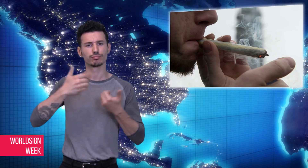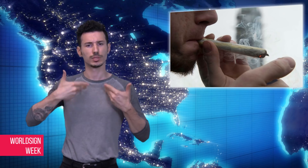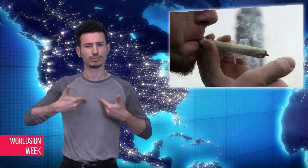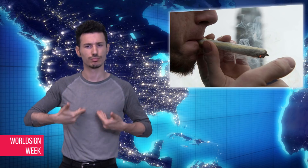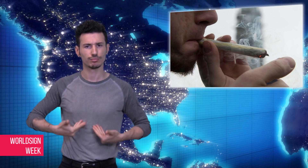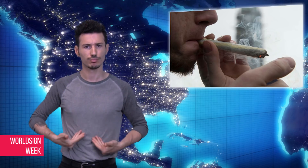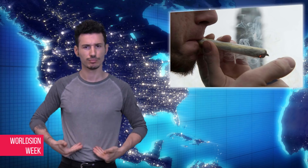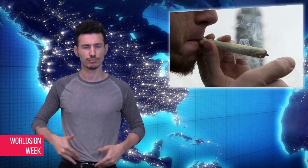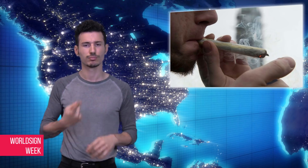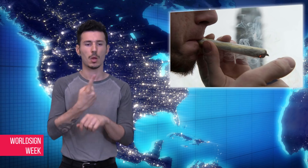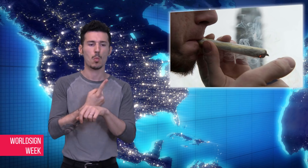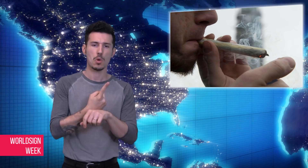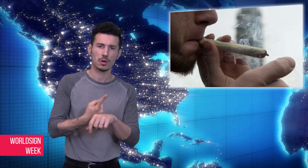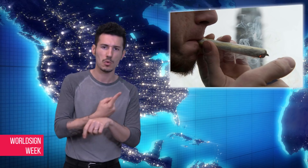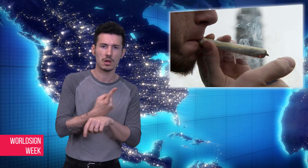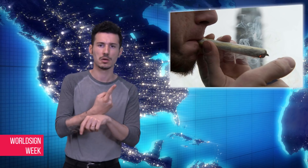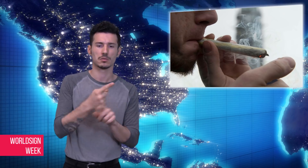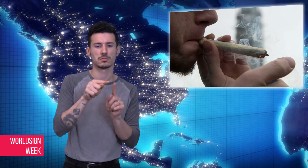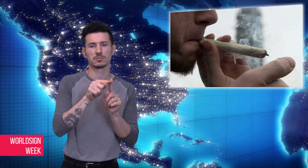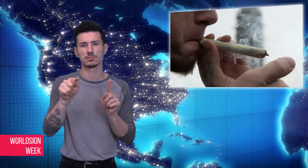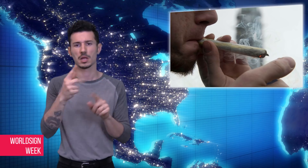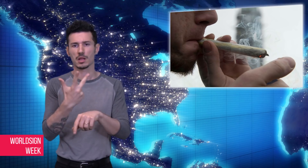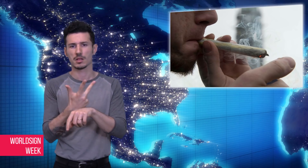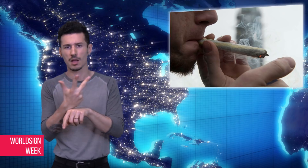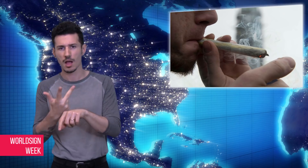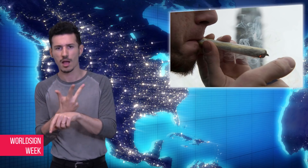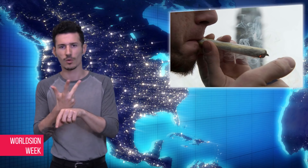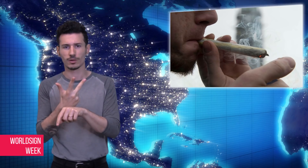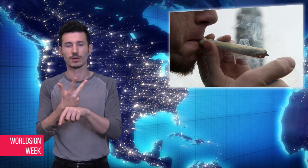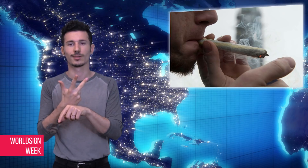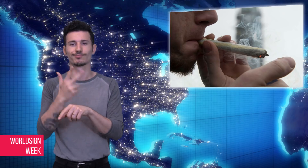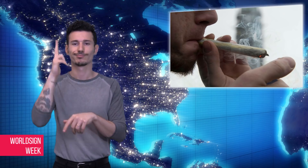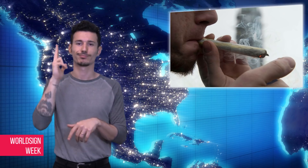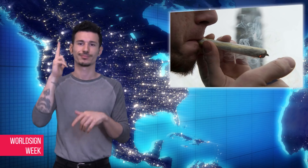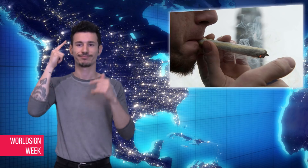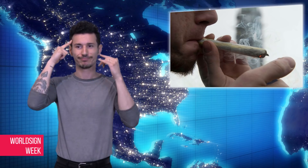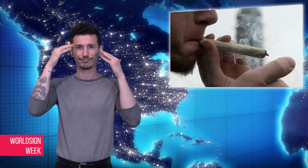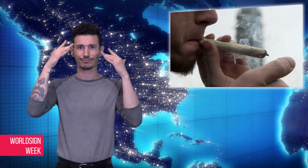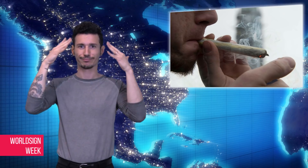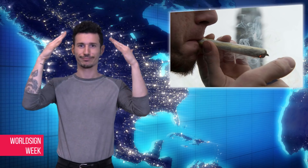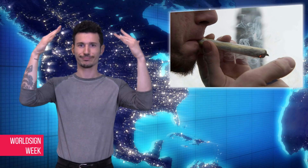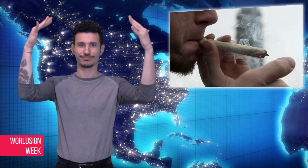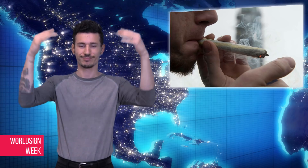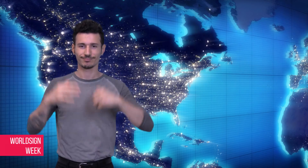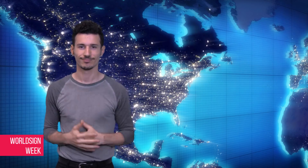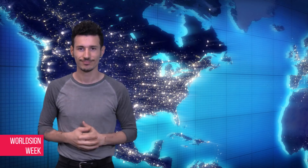take between one to three hours.